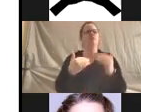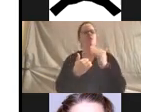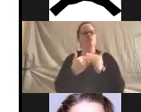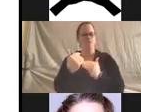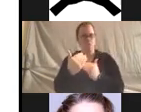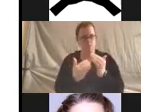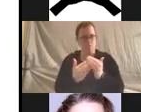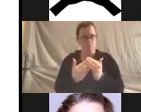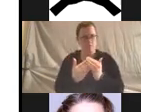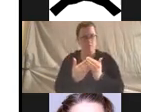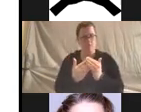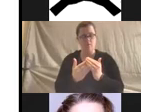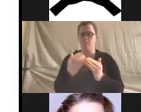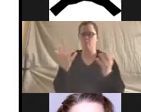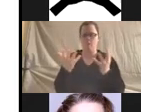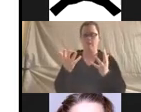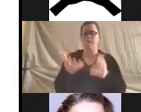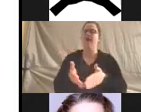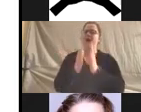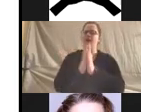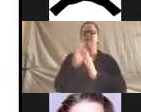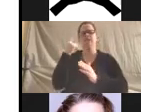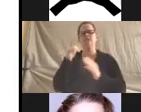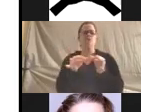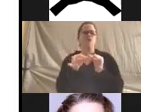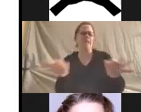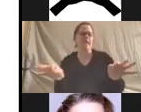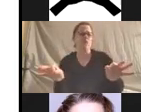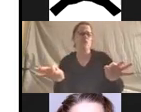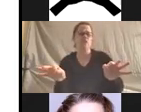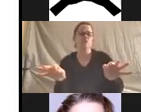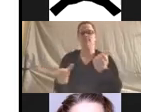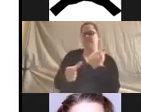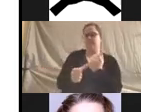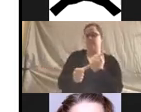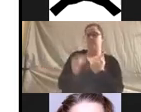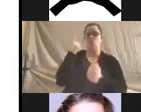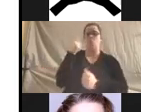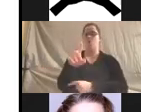in asking for language assistance or ADA accommodations, if you need them.